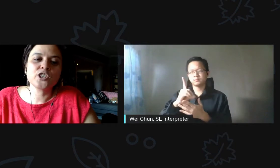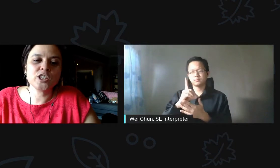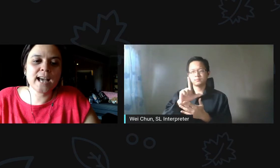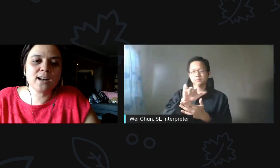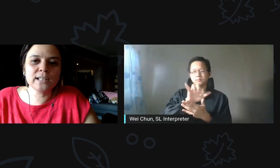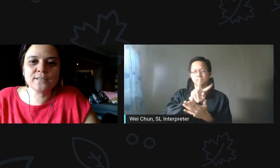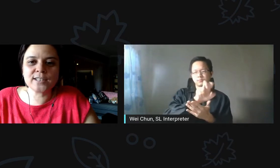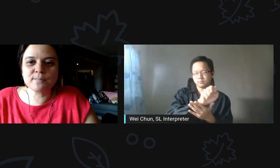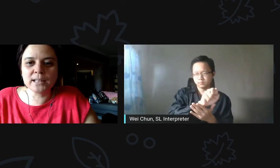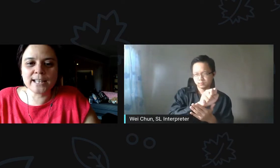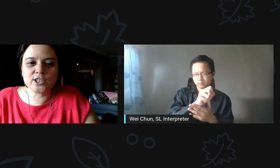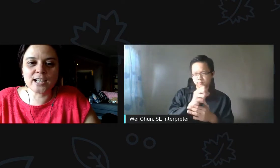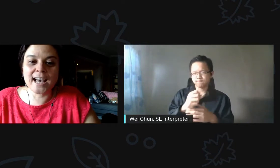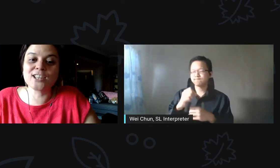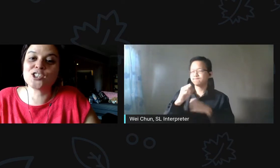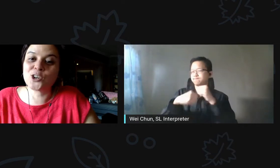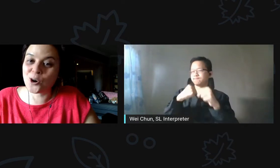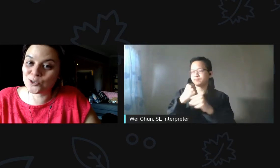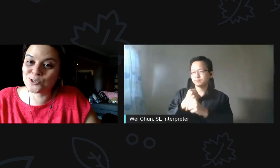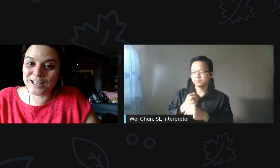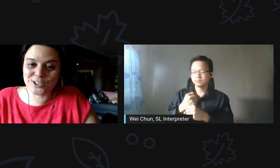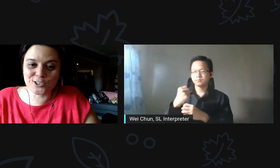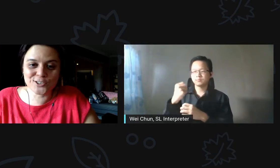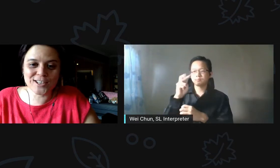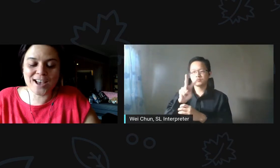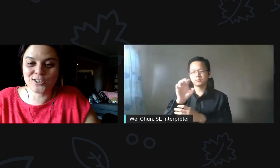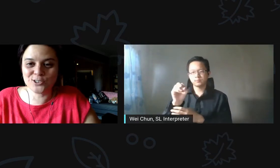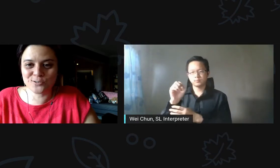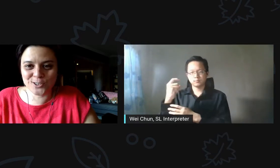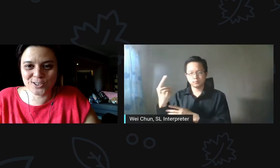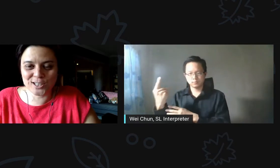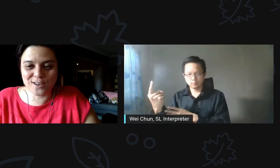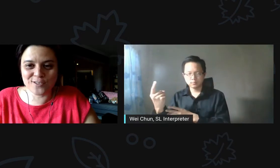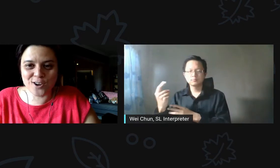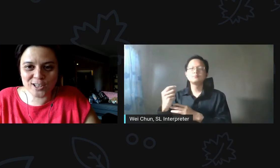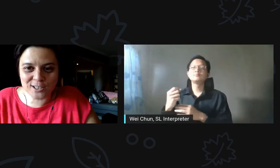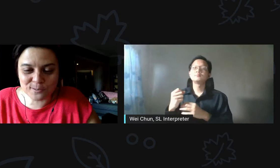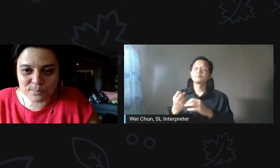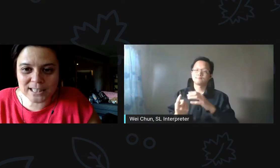She now lives in Malaysia and she also lectures at the University of Nottingham.